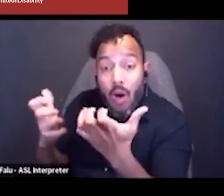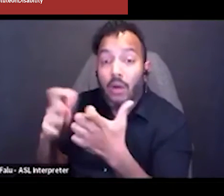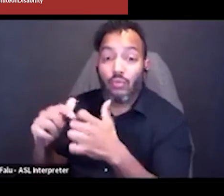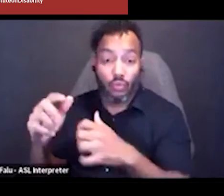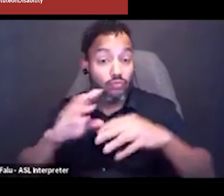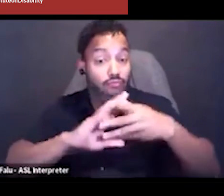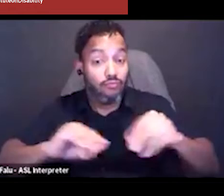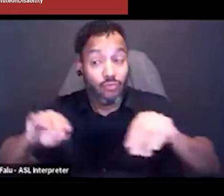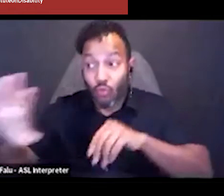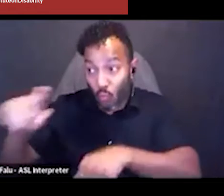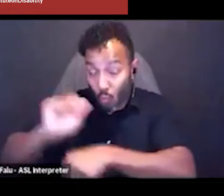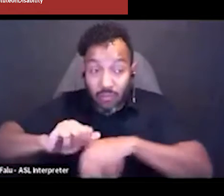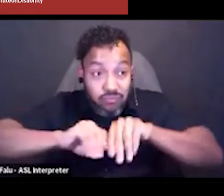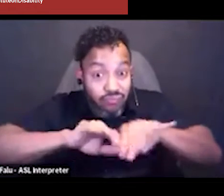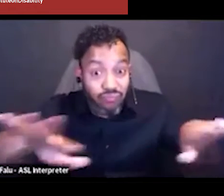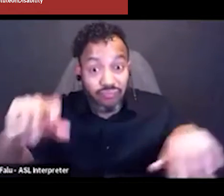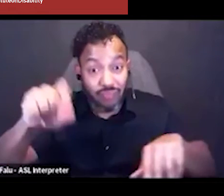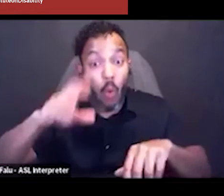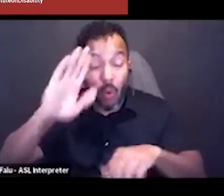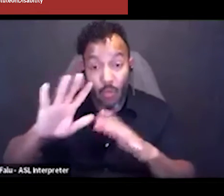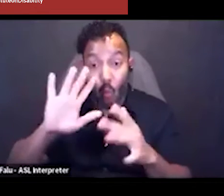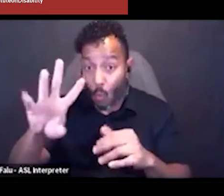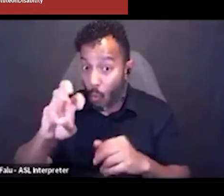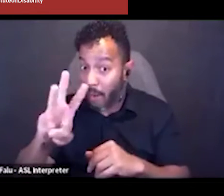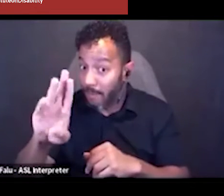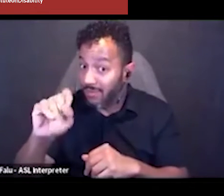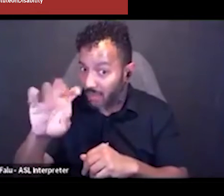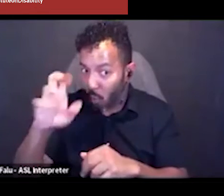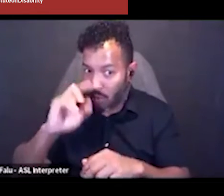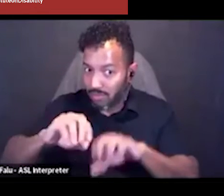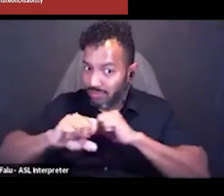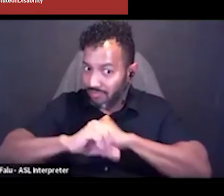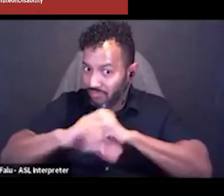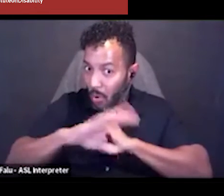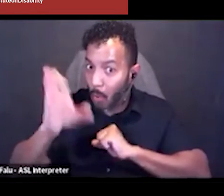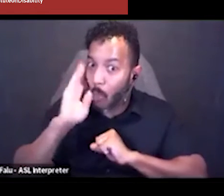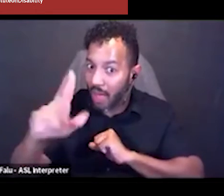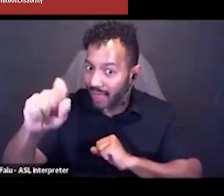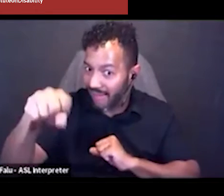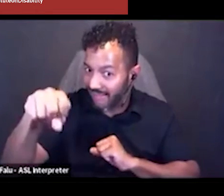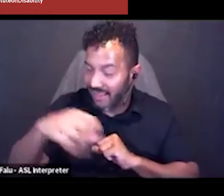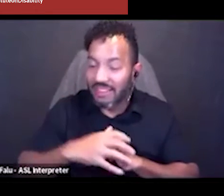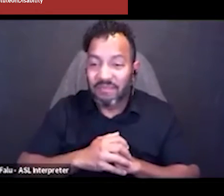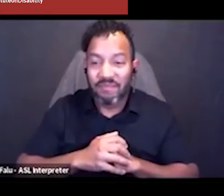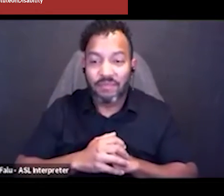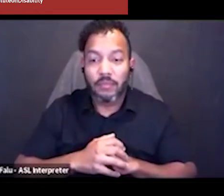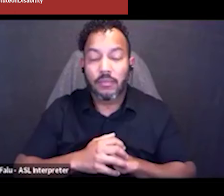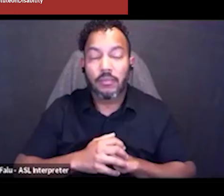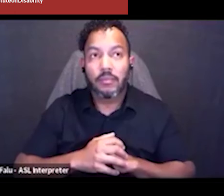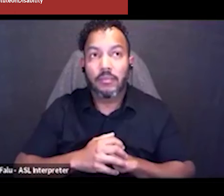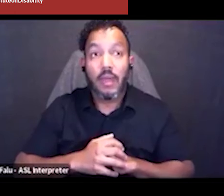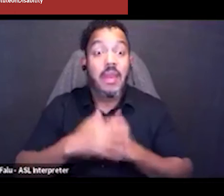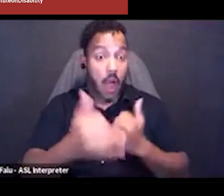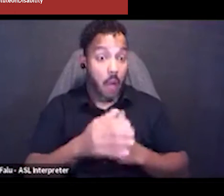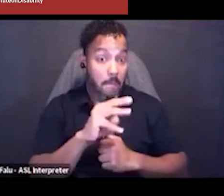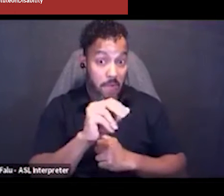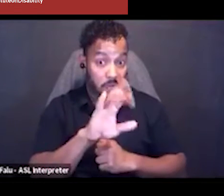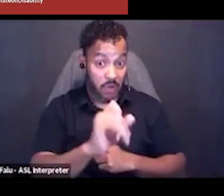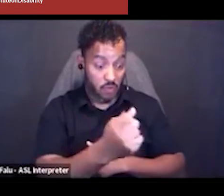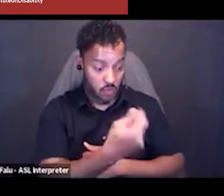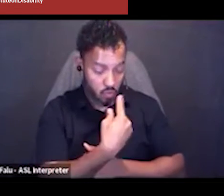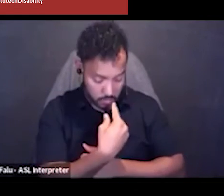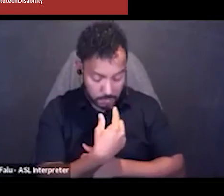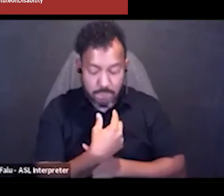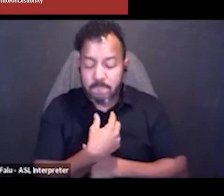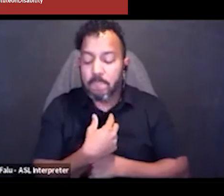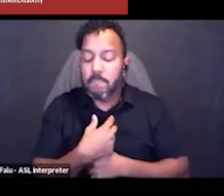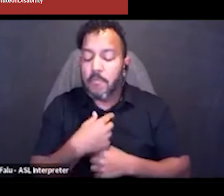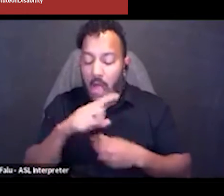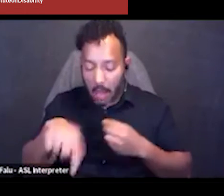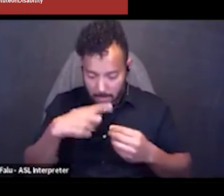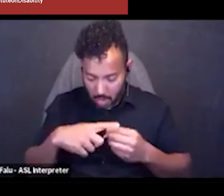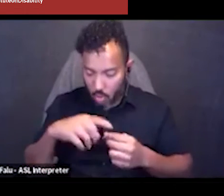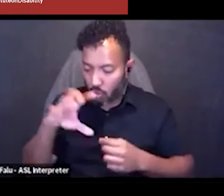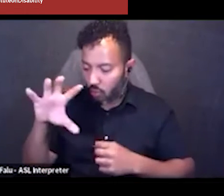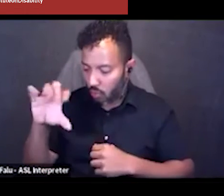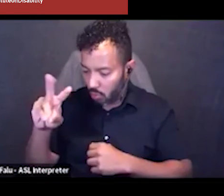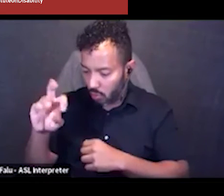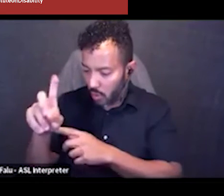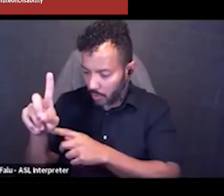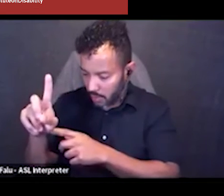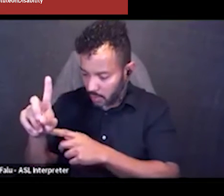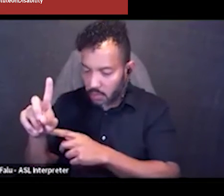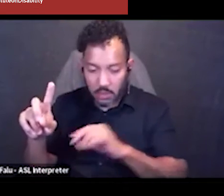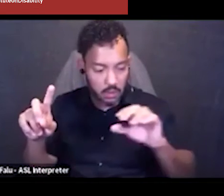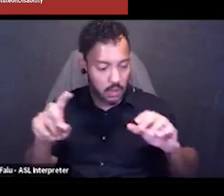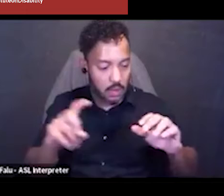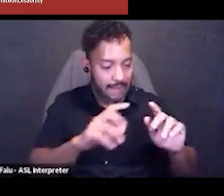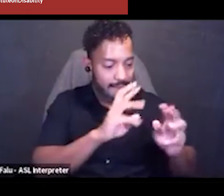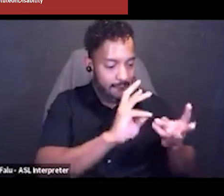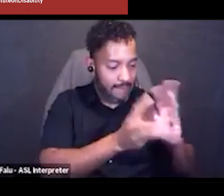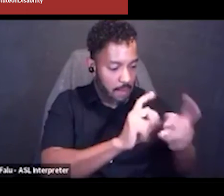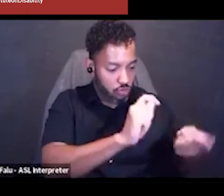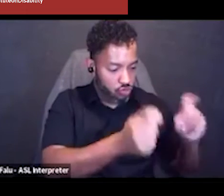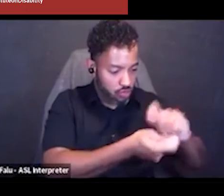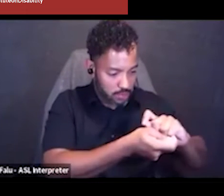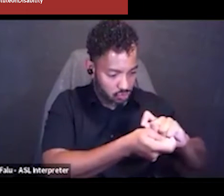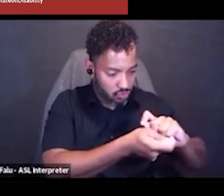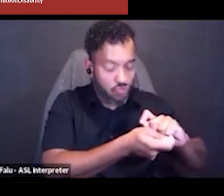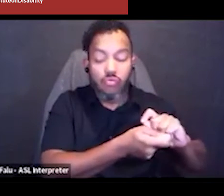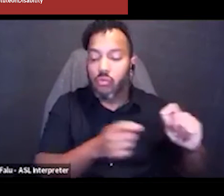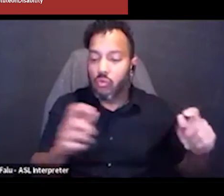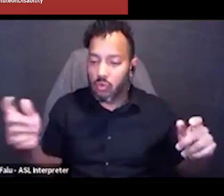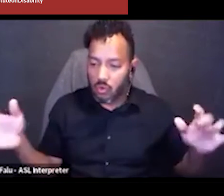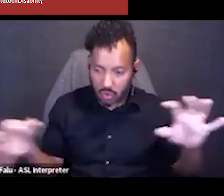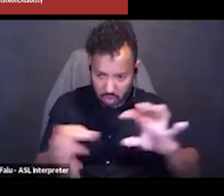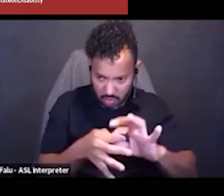I want to just say that whether you connect COVID to climate change, whether you see the